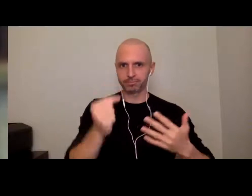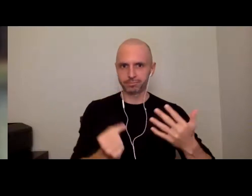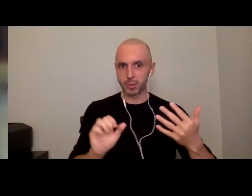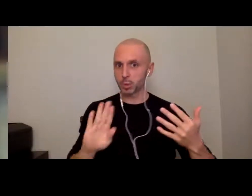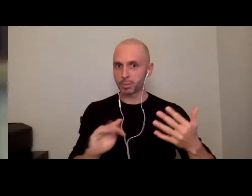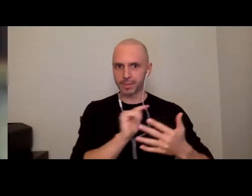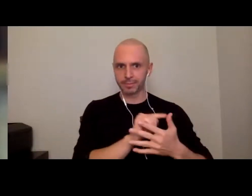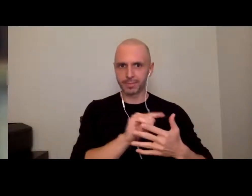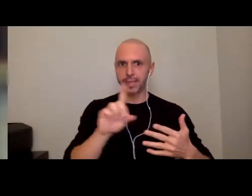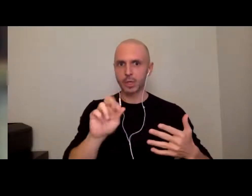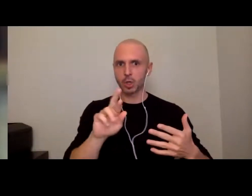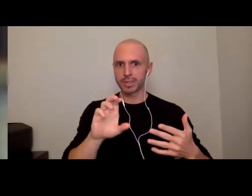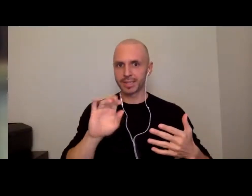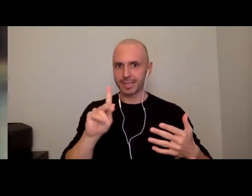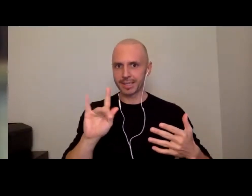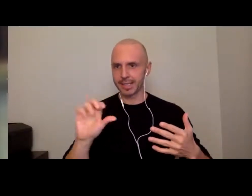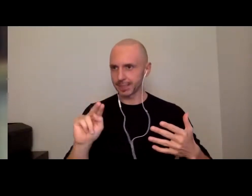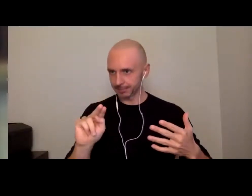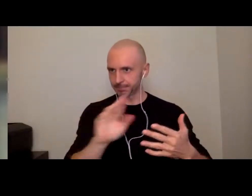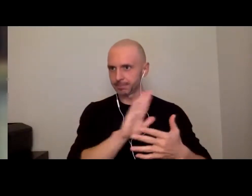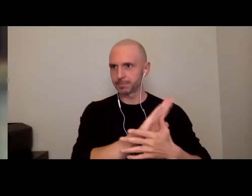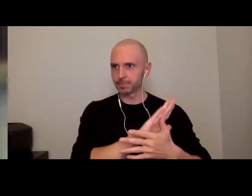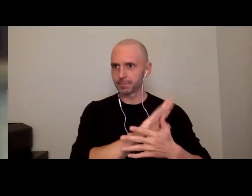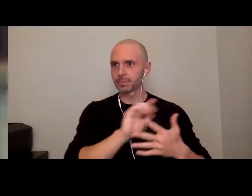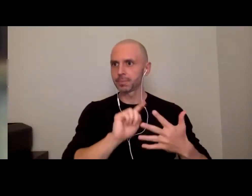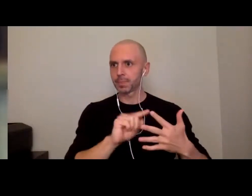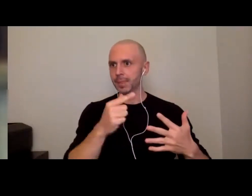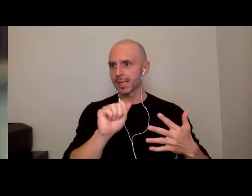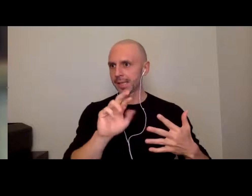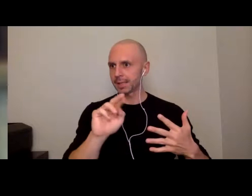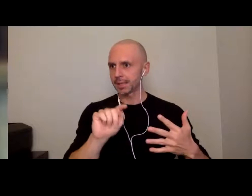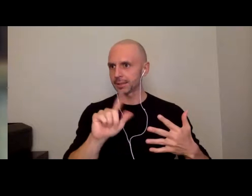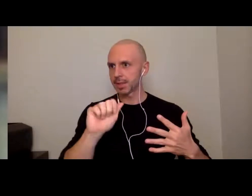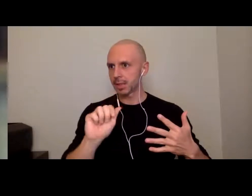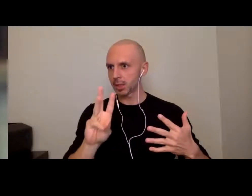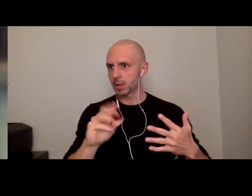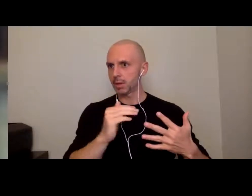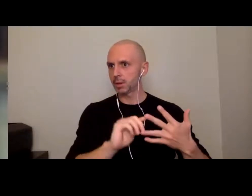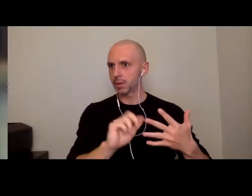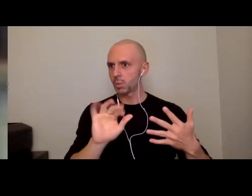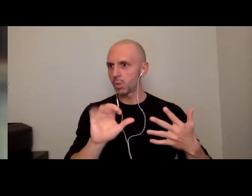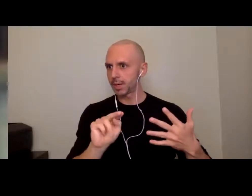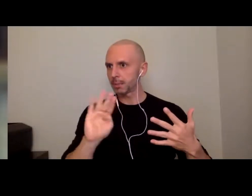Contact Photography Festival, Grant Law Ryan Barella and Sarah Lowe from Scotiabank